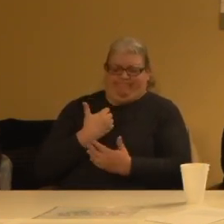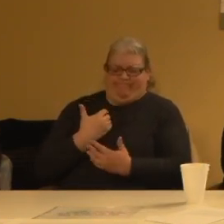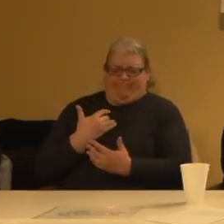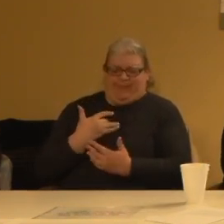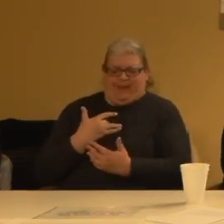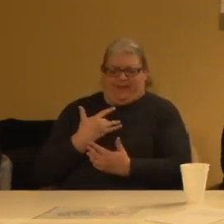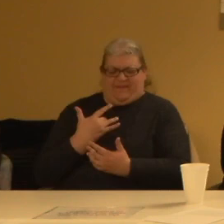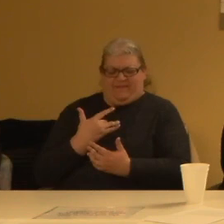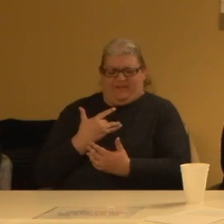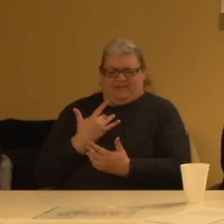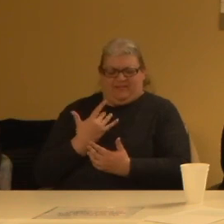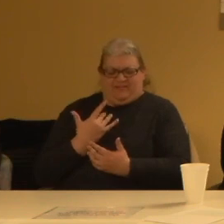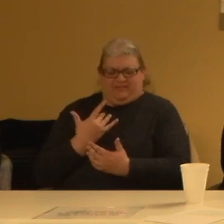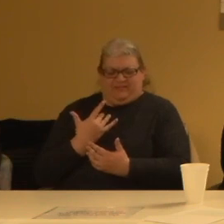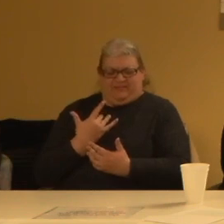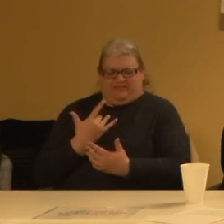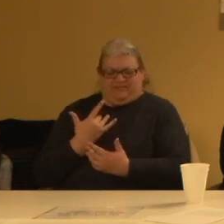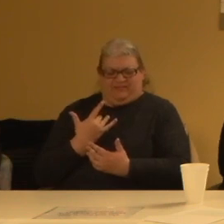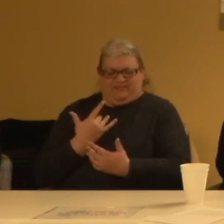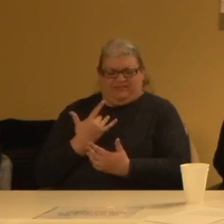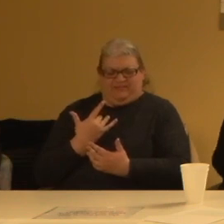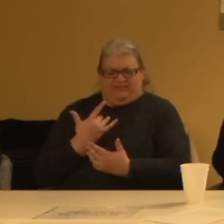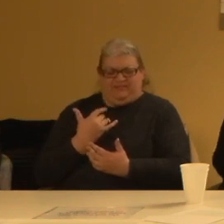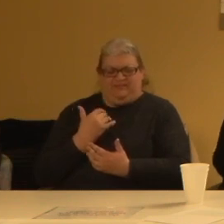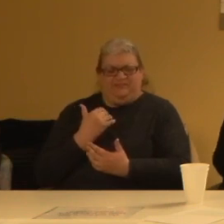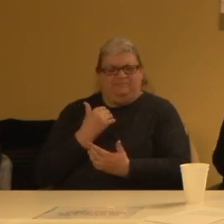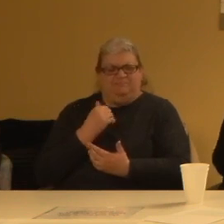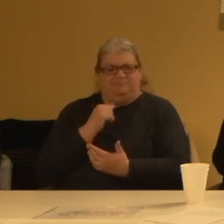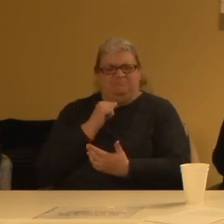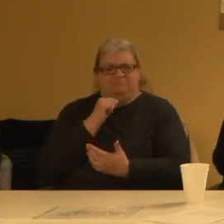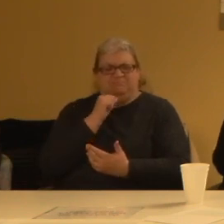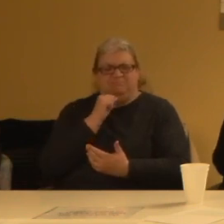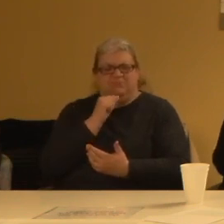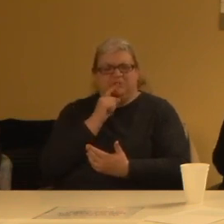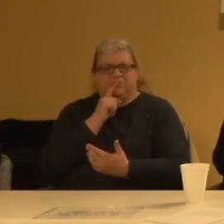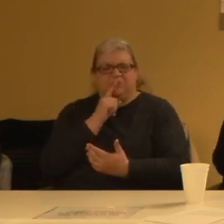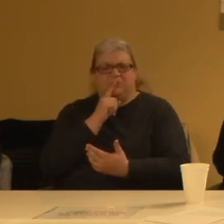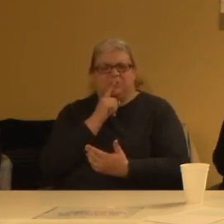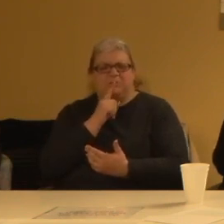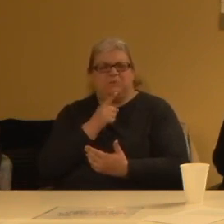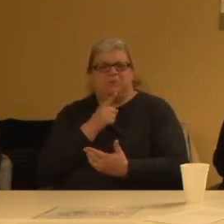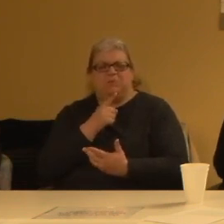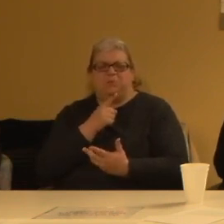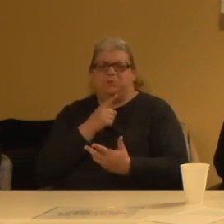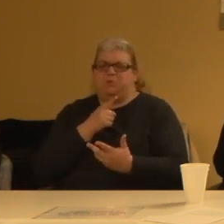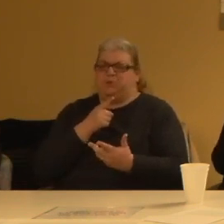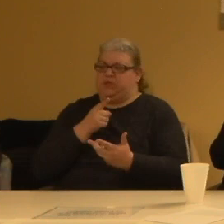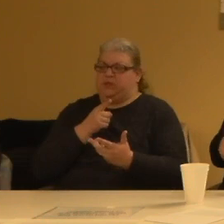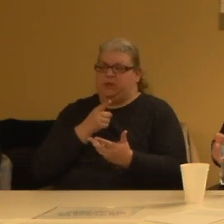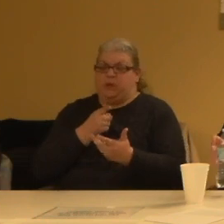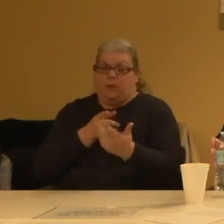a lot of places operate under, which is this idea about like catering to a specific audiences,